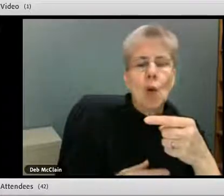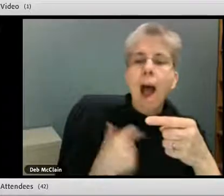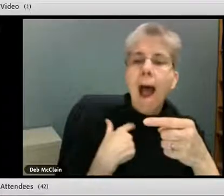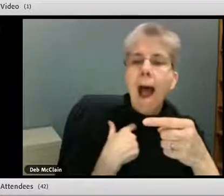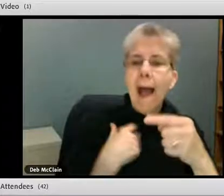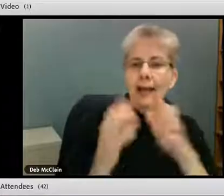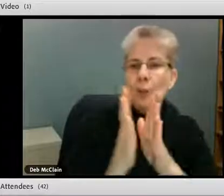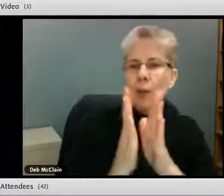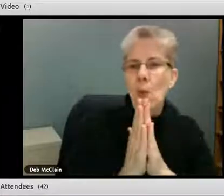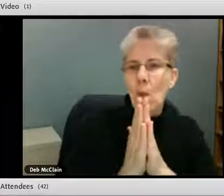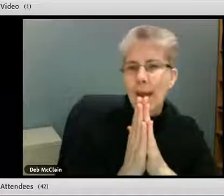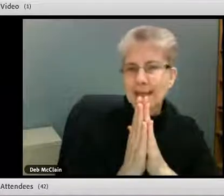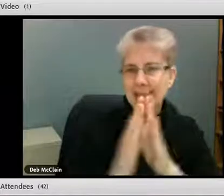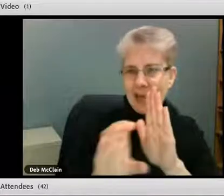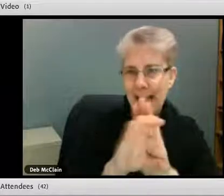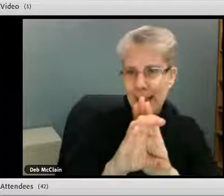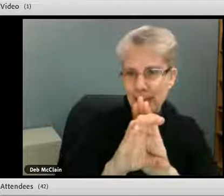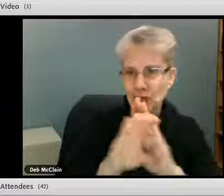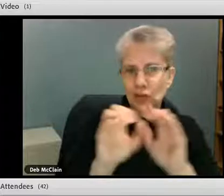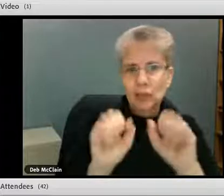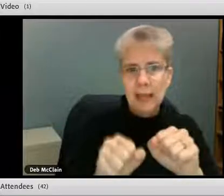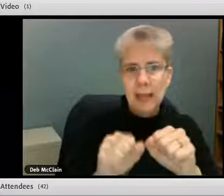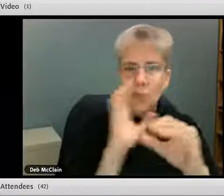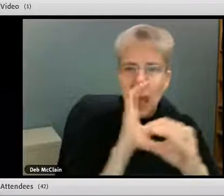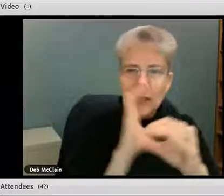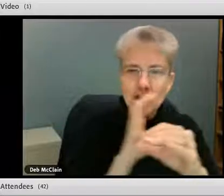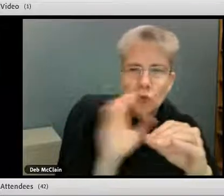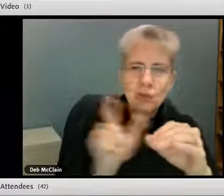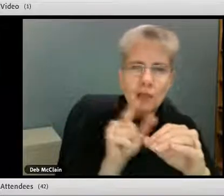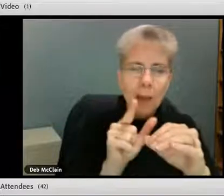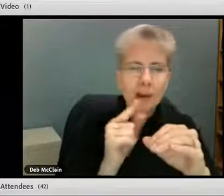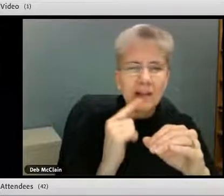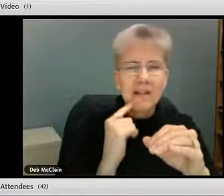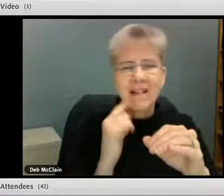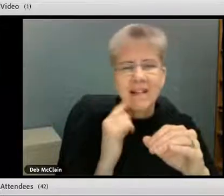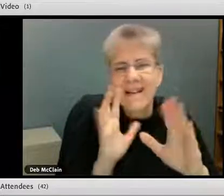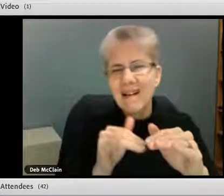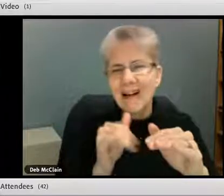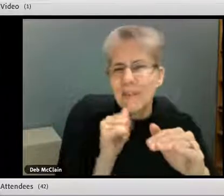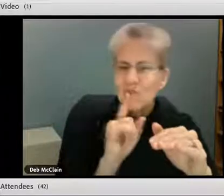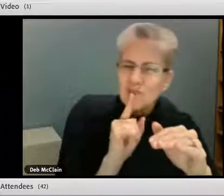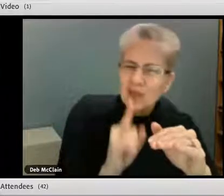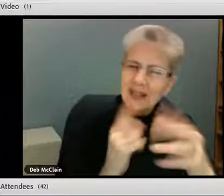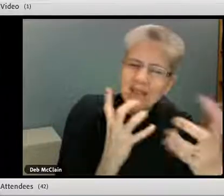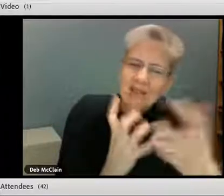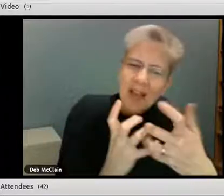So I searched library, and I go through, and I go, "Ehh, not really." I can put it out there to the open search community,